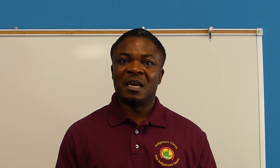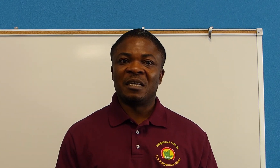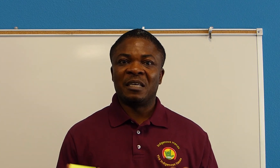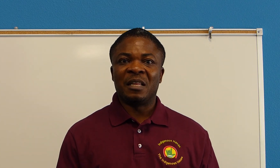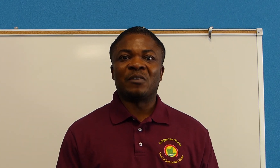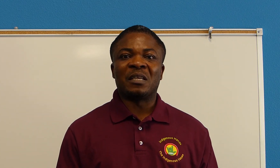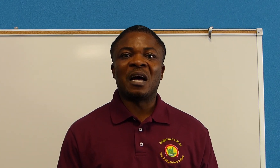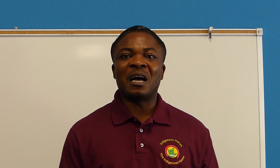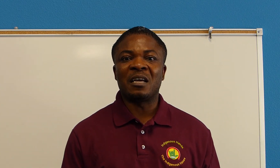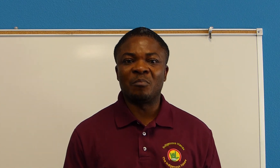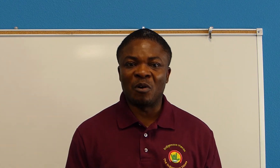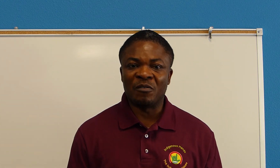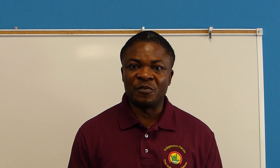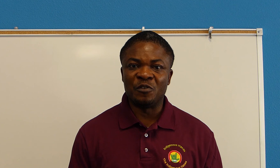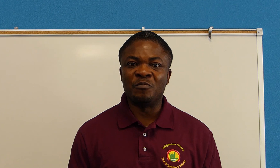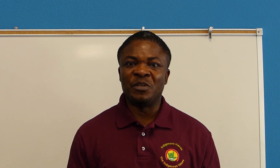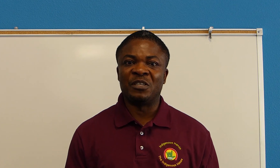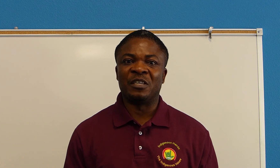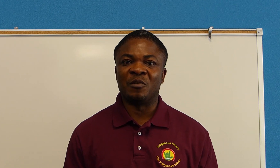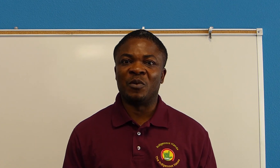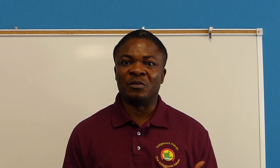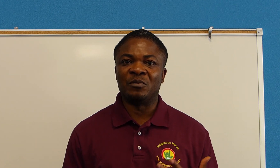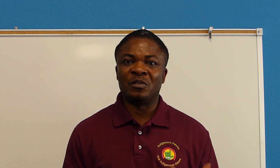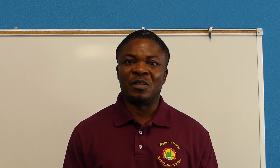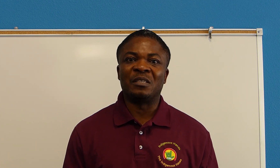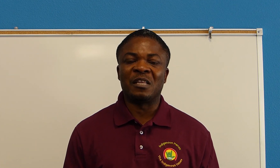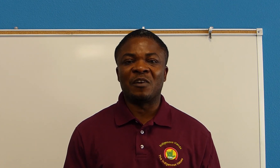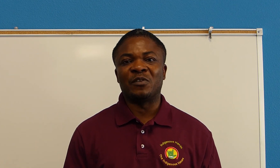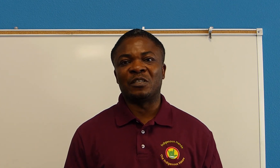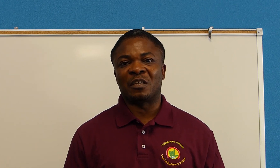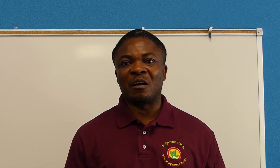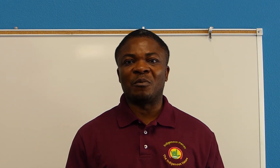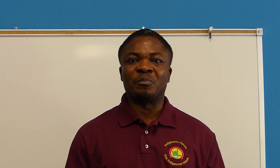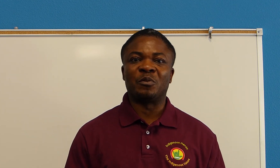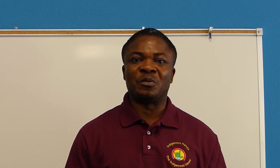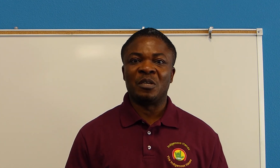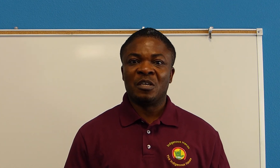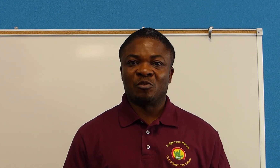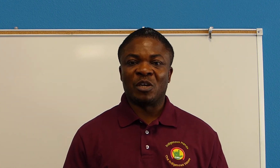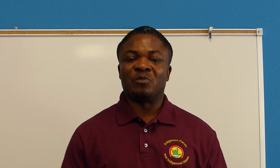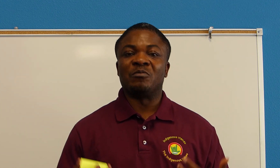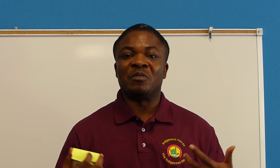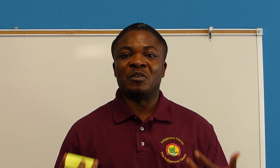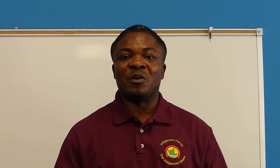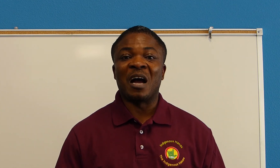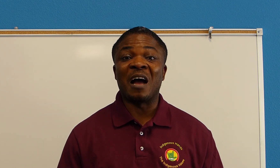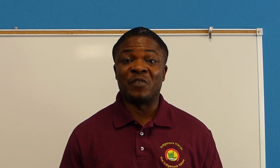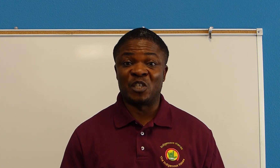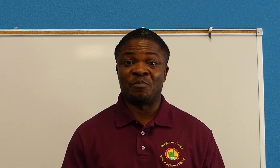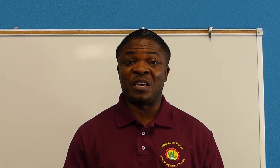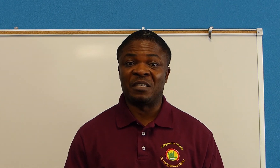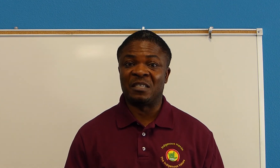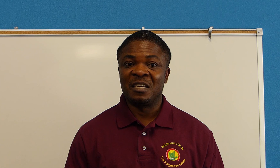in our time of new media when these languages come up to try to you know, have a space I